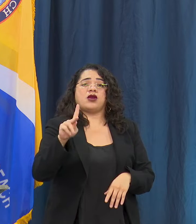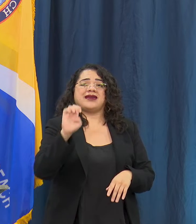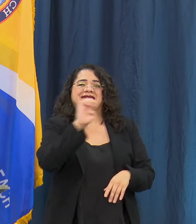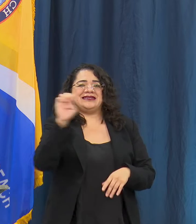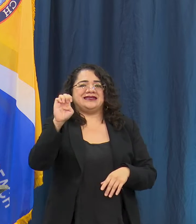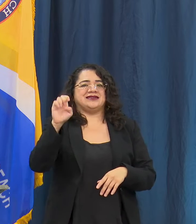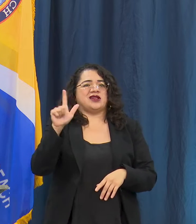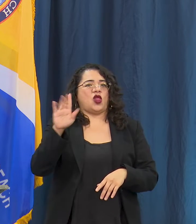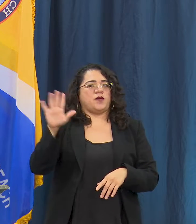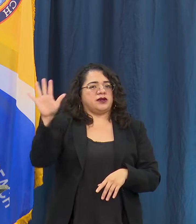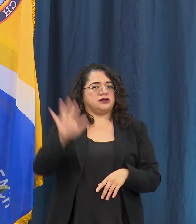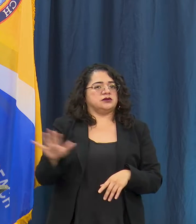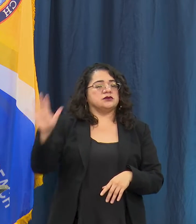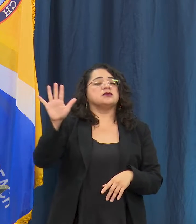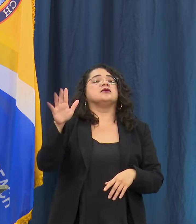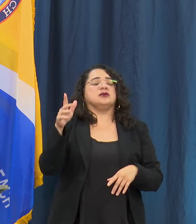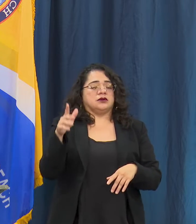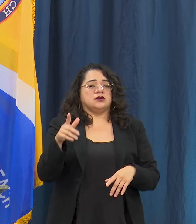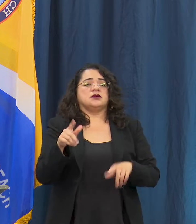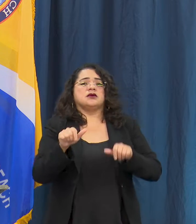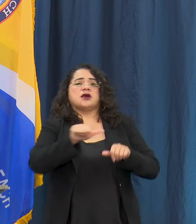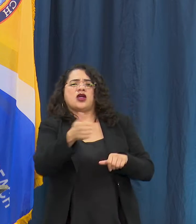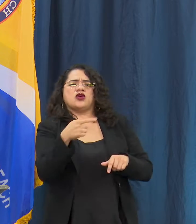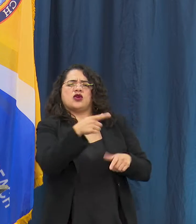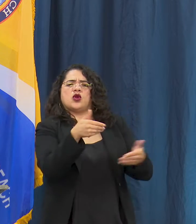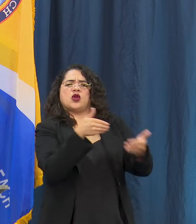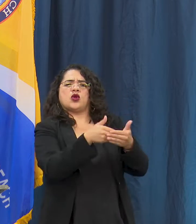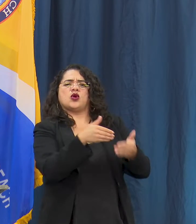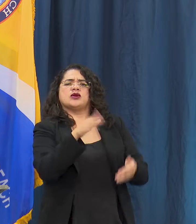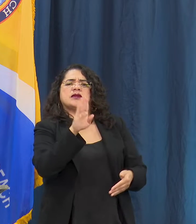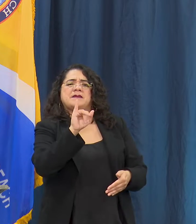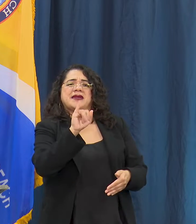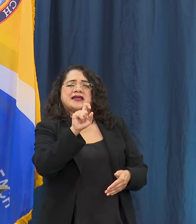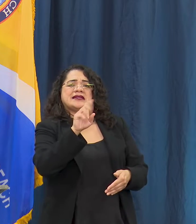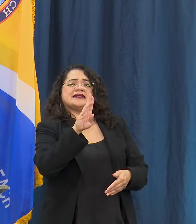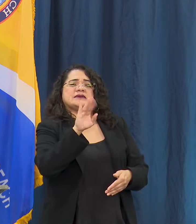was over closer to Bixby Park just over on the Bluff and some of which is still